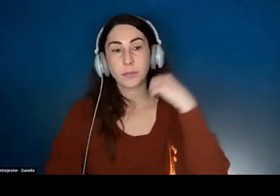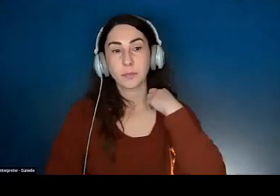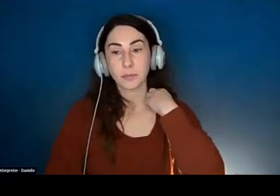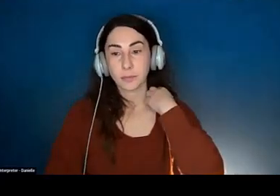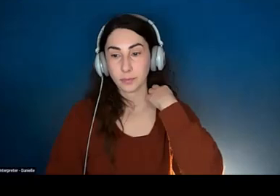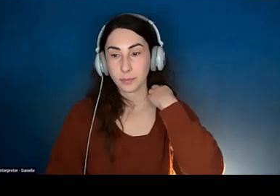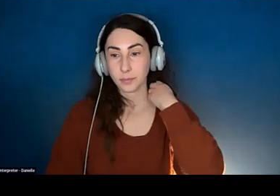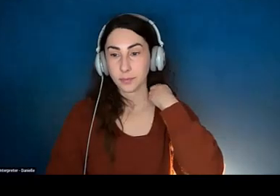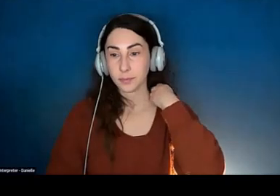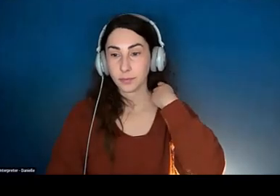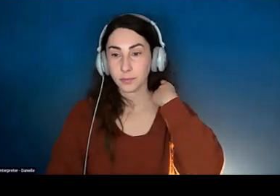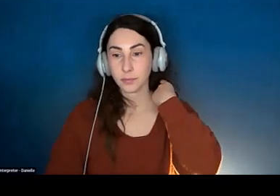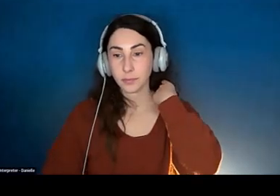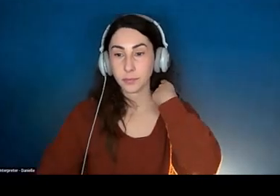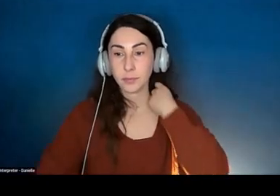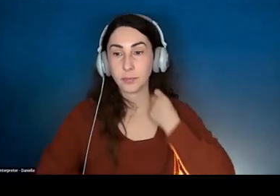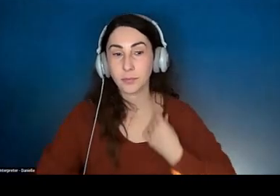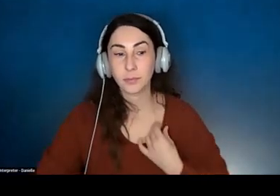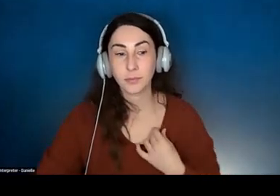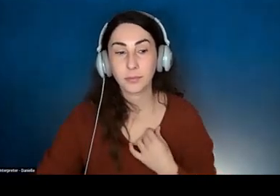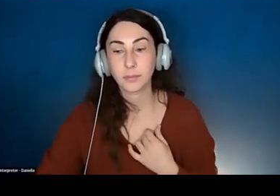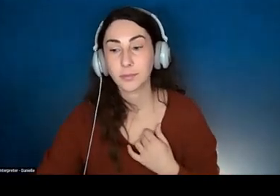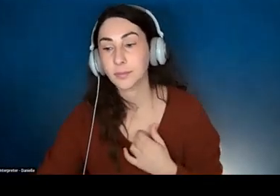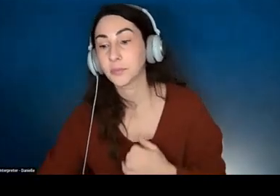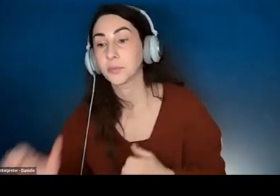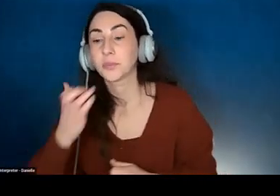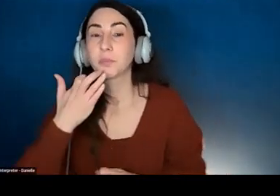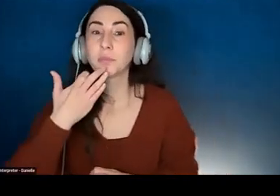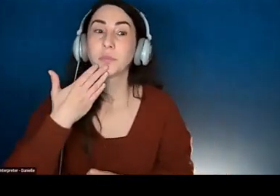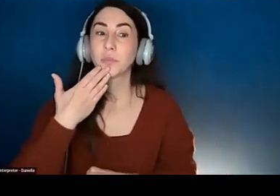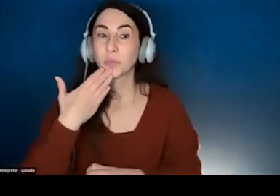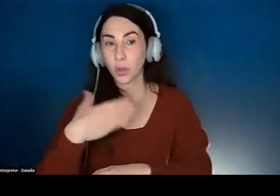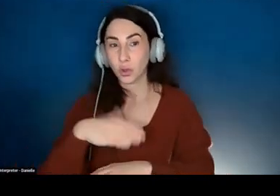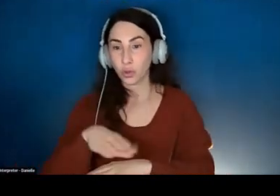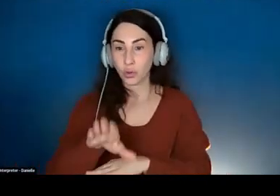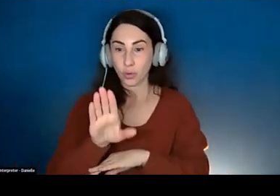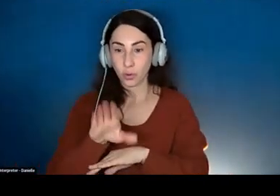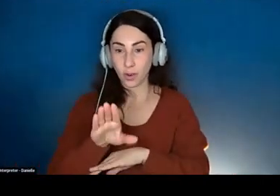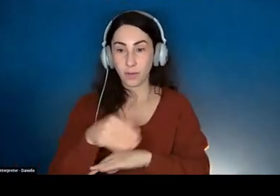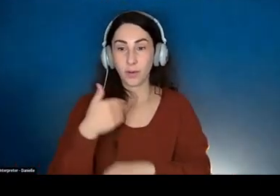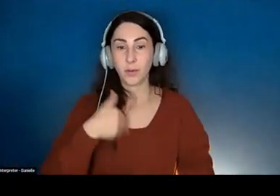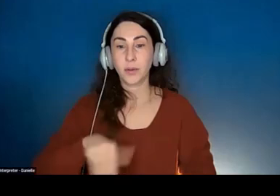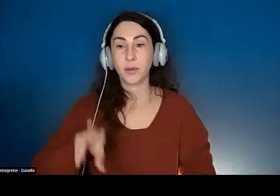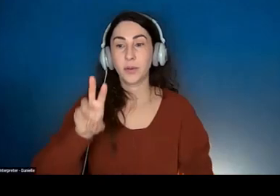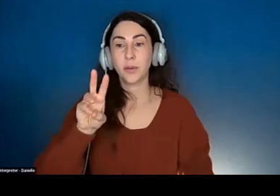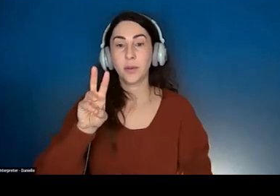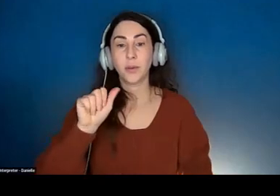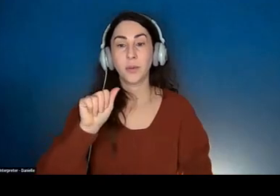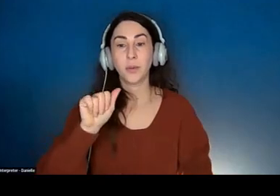Great. Well, good afternoon, everybody. My name is Wayne Somes. I'm the Tribal Collective Team